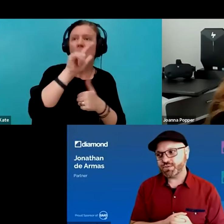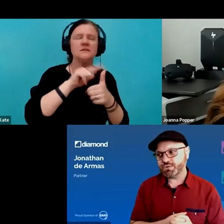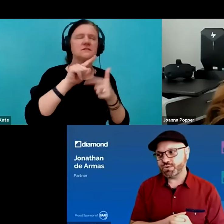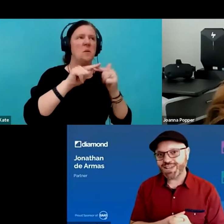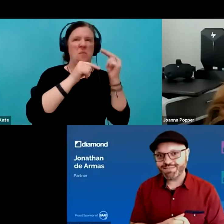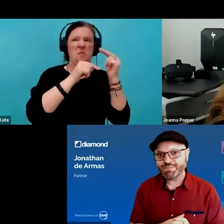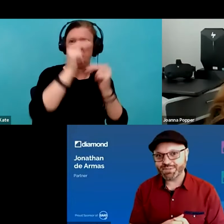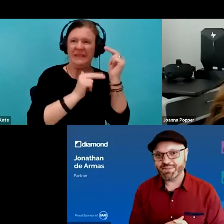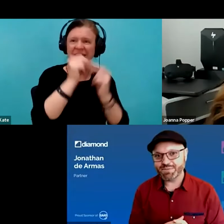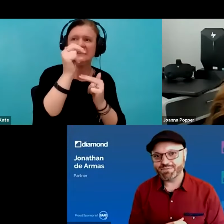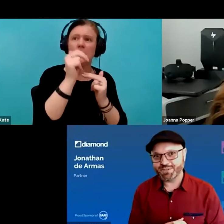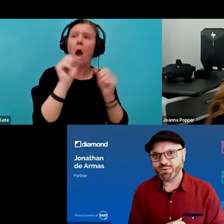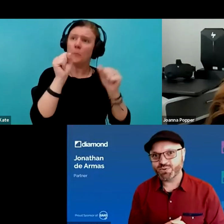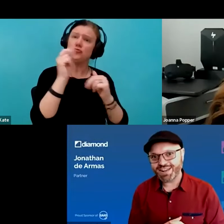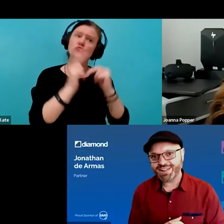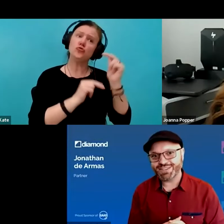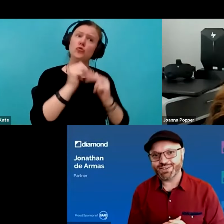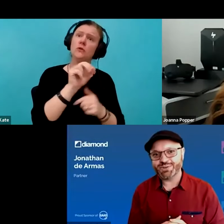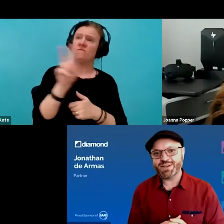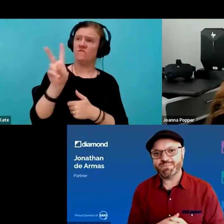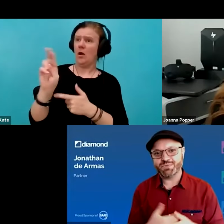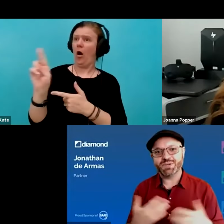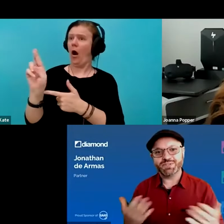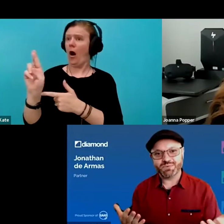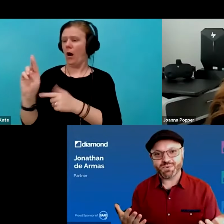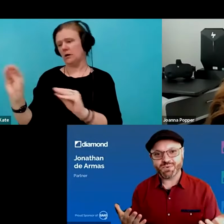Jonathan de Armas: You can build them in virtual reality though and be one to one